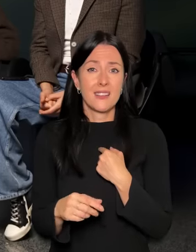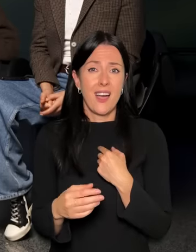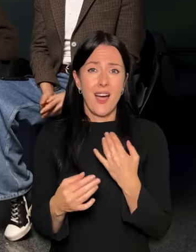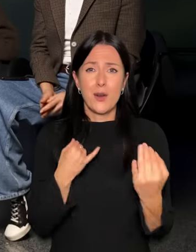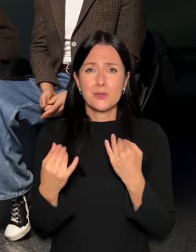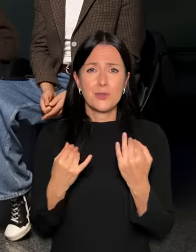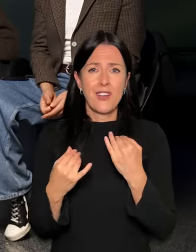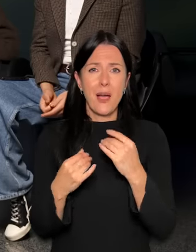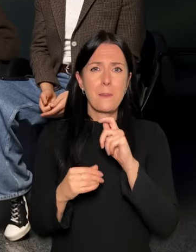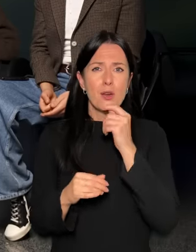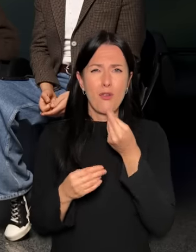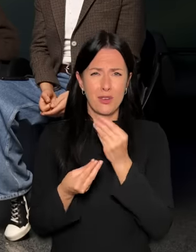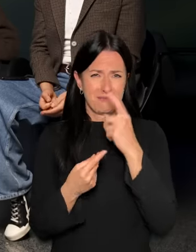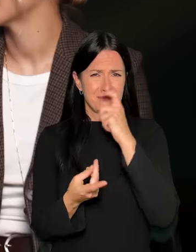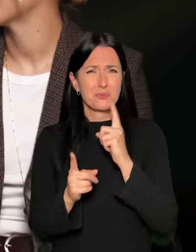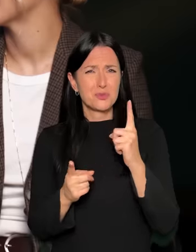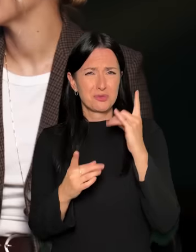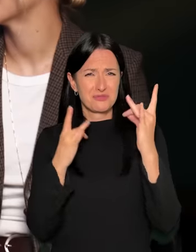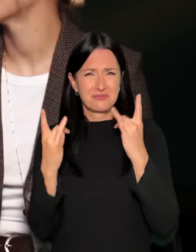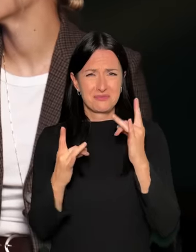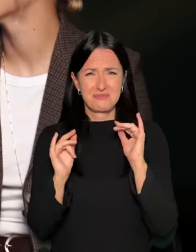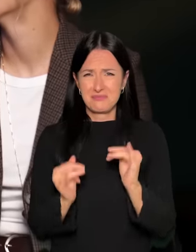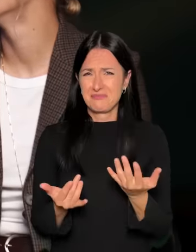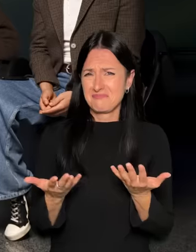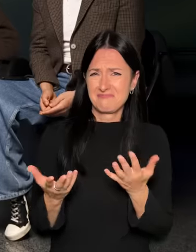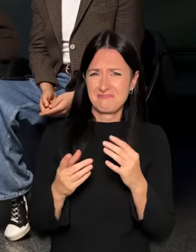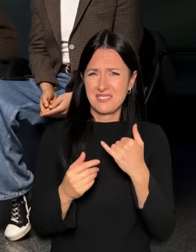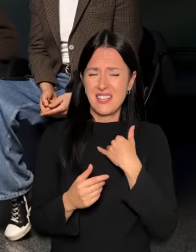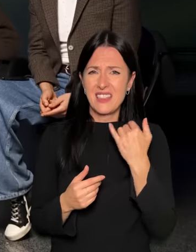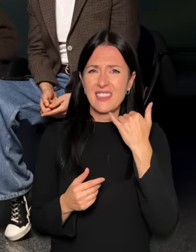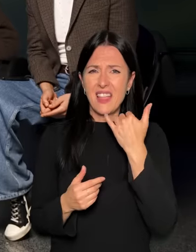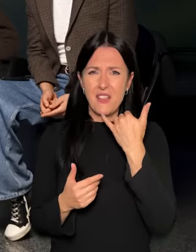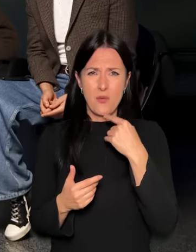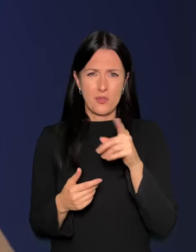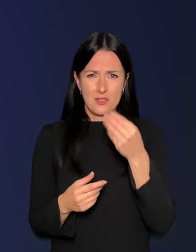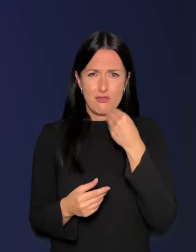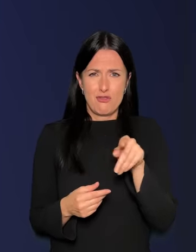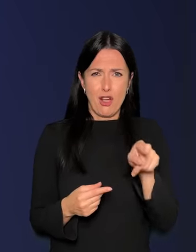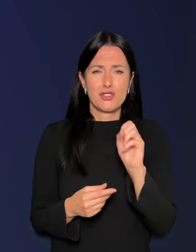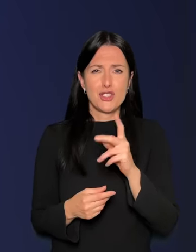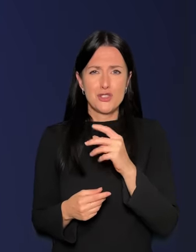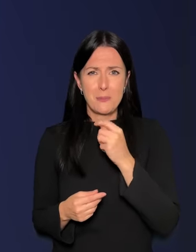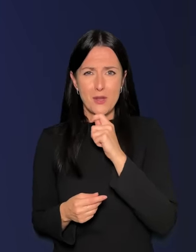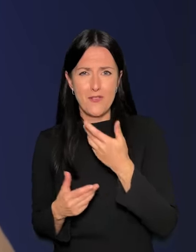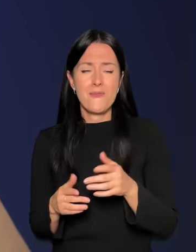I was talking into the wrong side of the microphone. I thought, "Why does it sound so bad? The speaker on my phone sounds better."